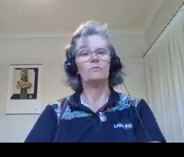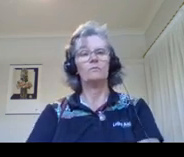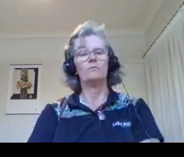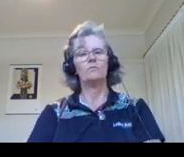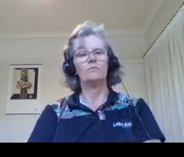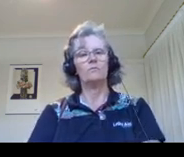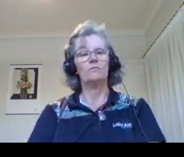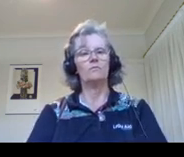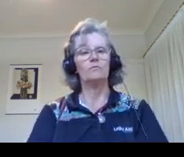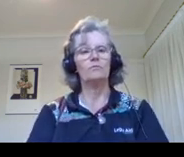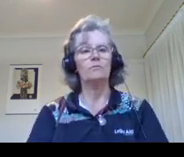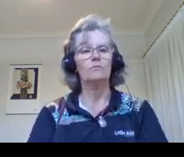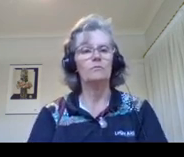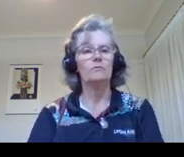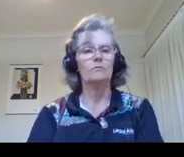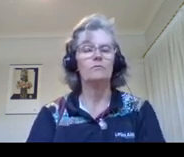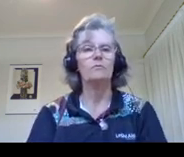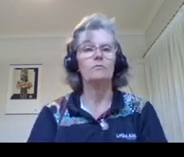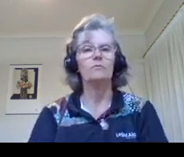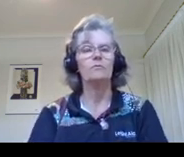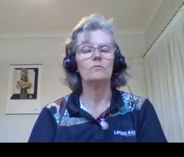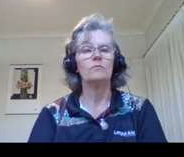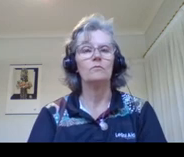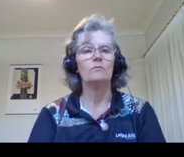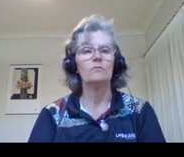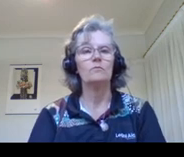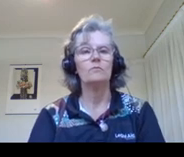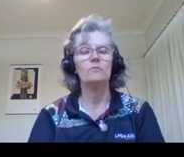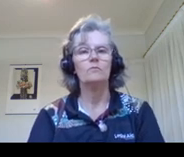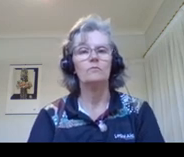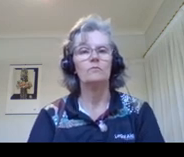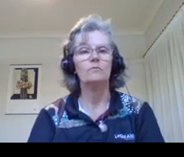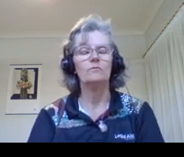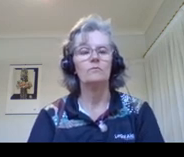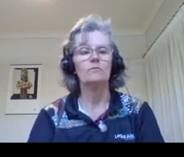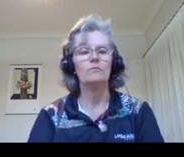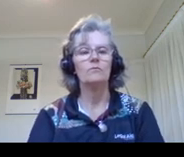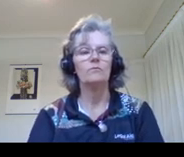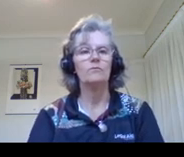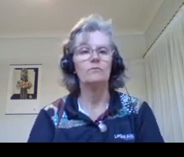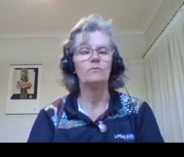you know if someone owes you money and you know who that person is lawyers can give you advice